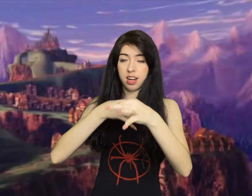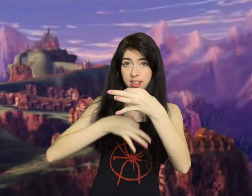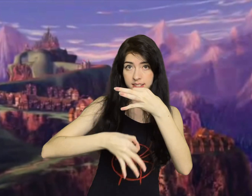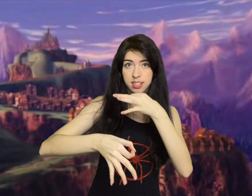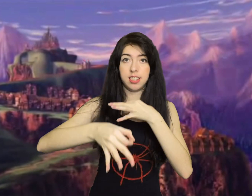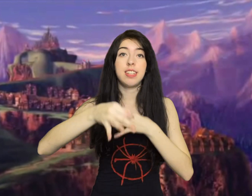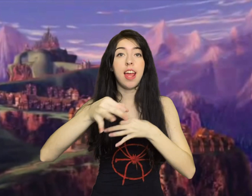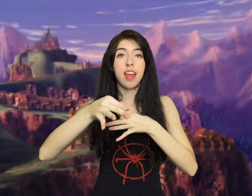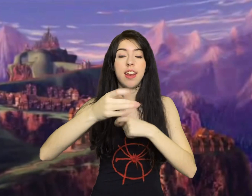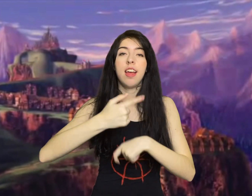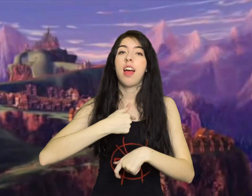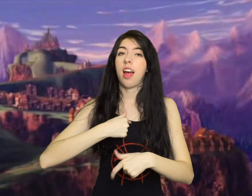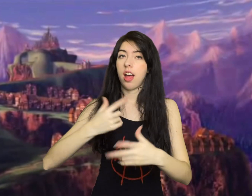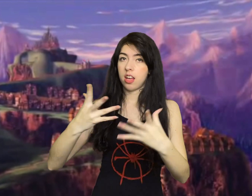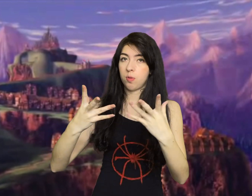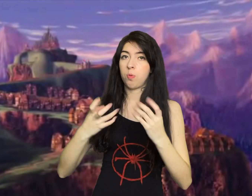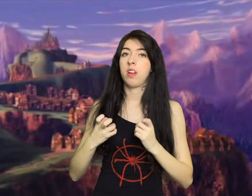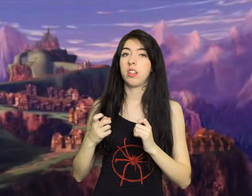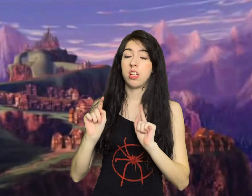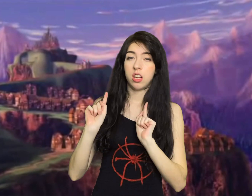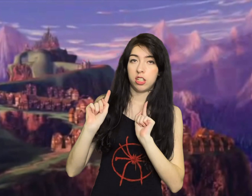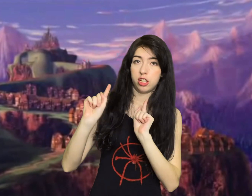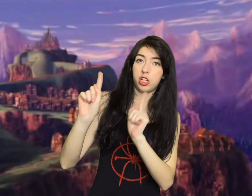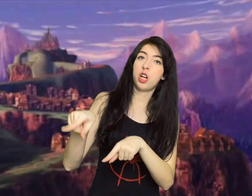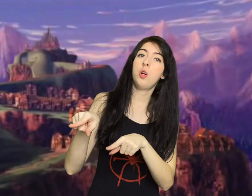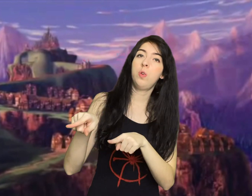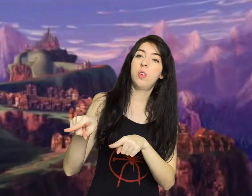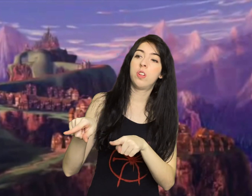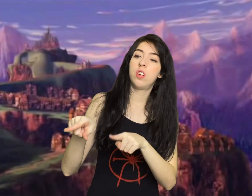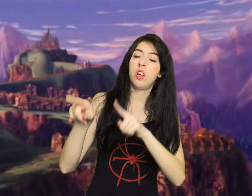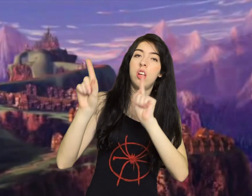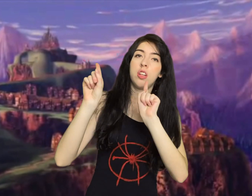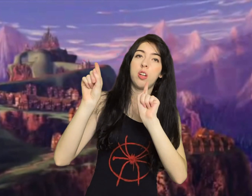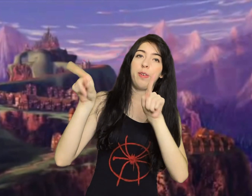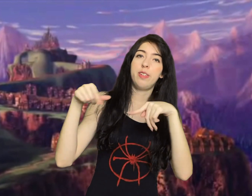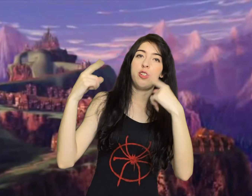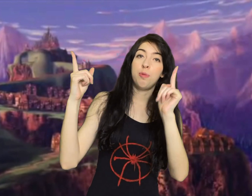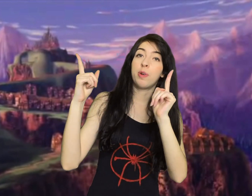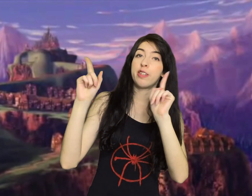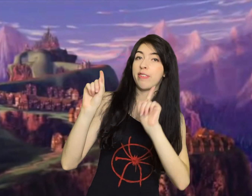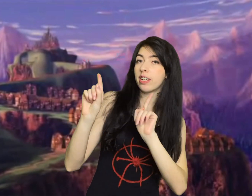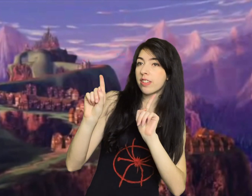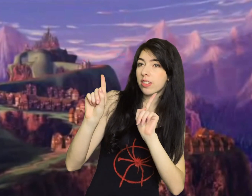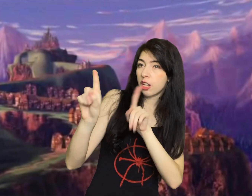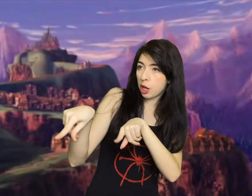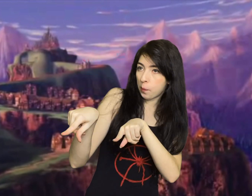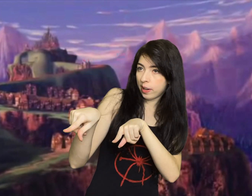INSTEAD I WANT GO GO has two pointer fingers going